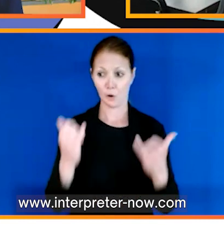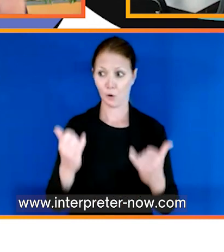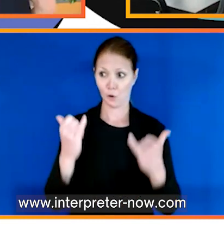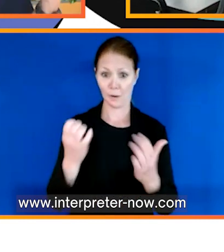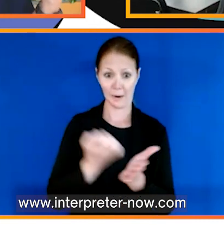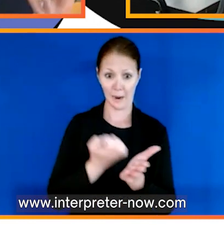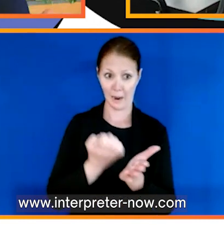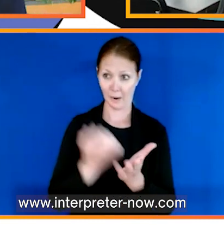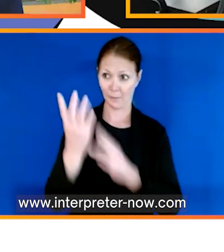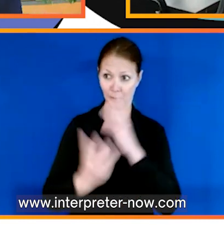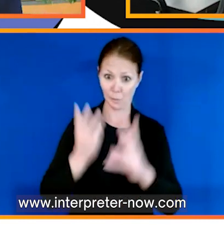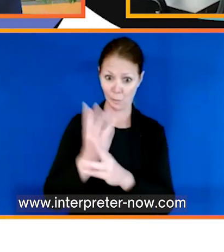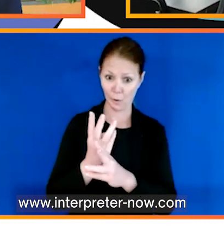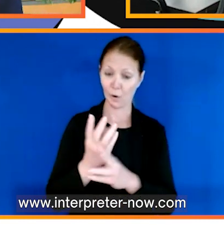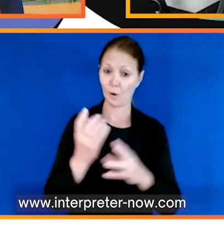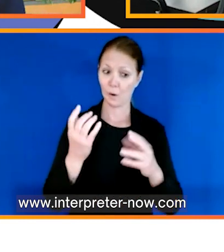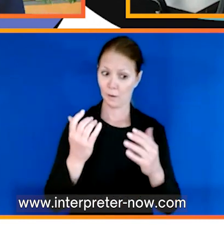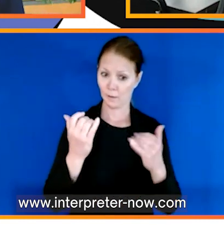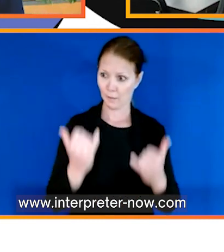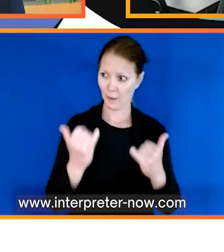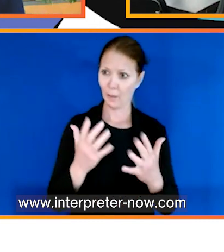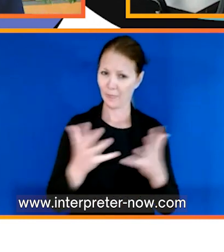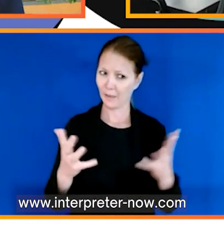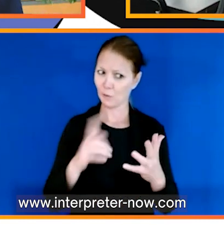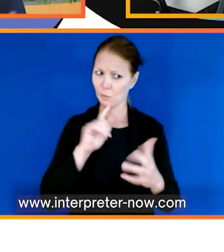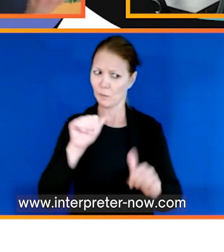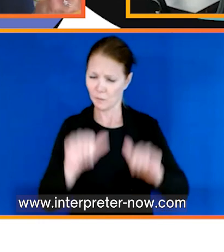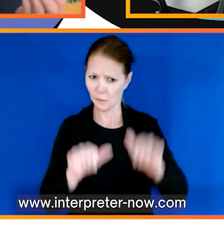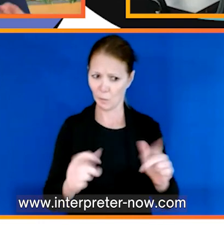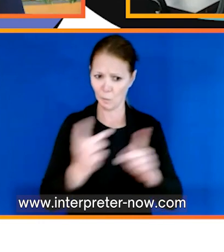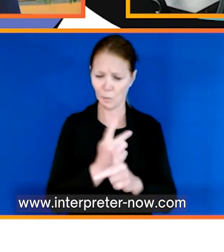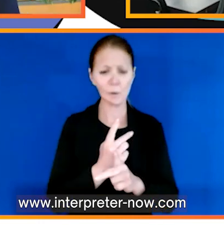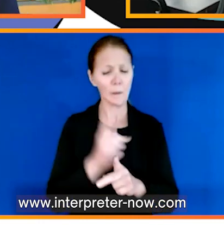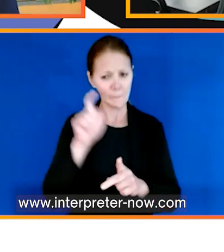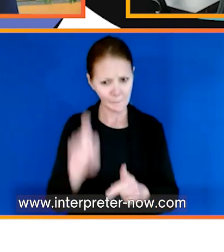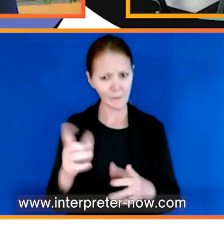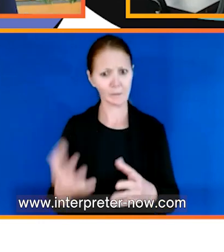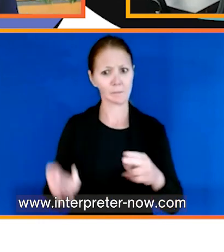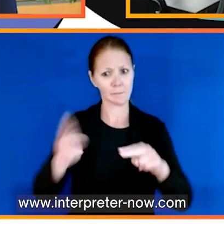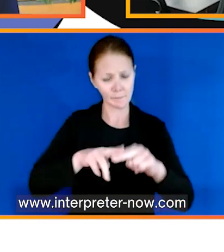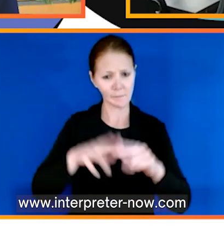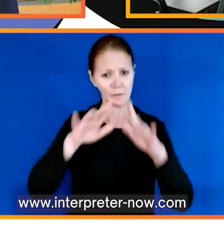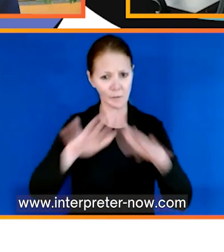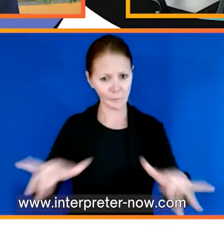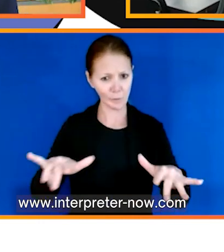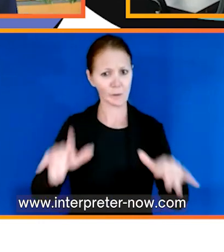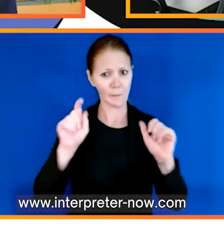You need people with diverse experiences to say, "What about this? What about that? I'm not sure if this is working right here."